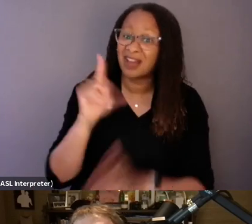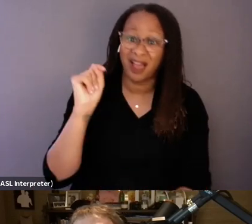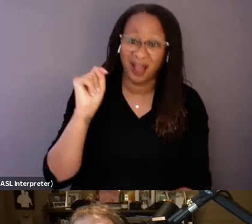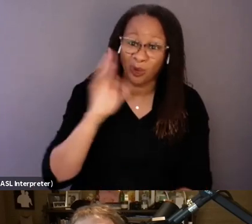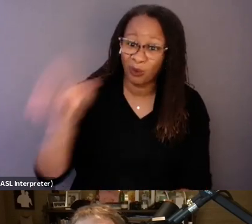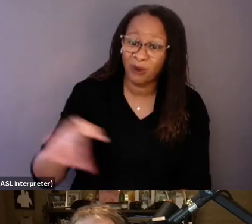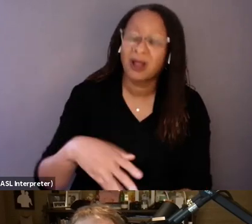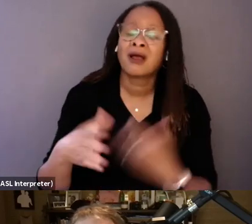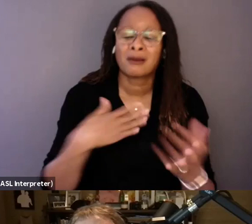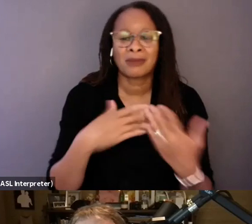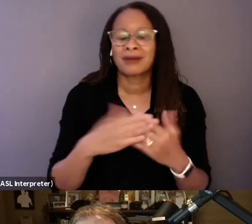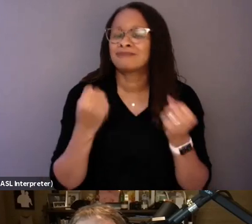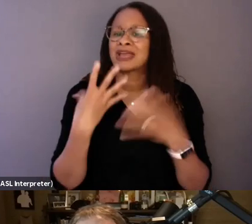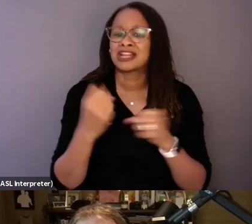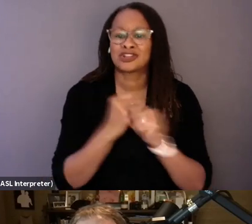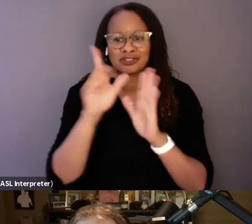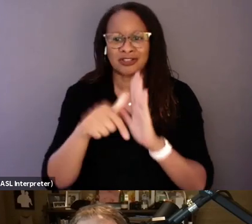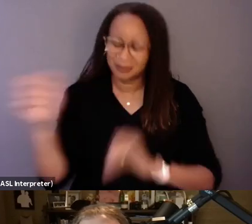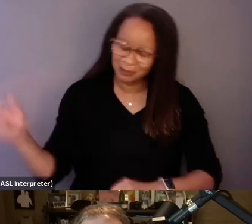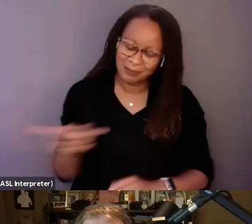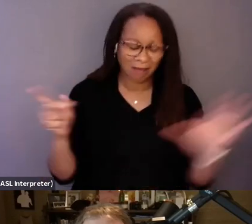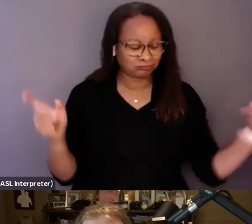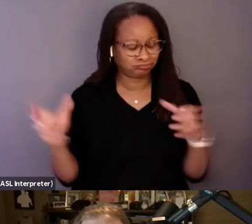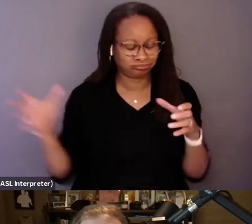But, anyway, years later it all came back together. Yeah.